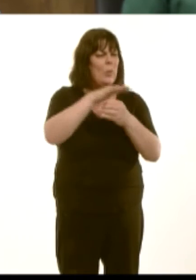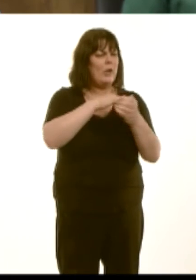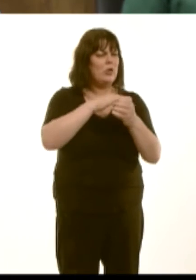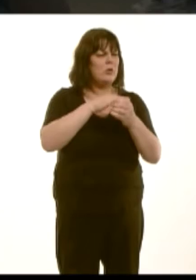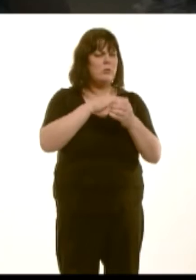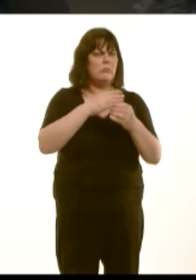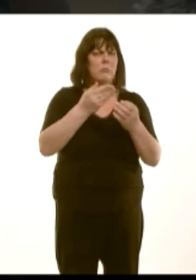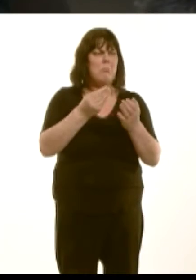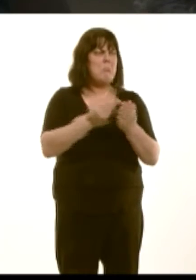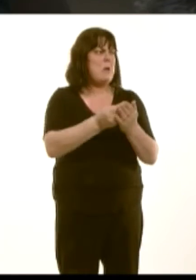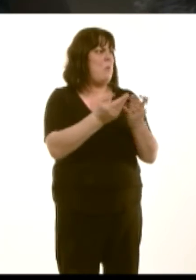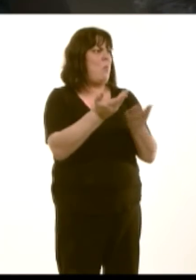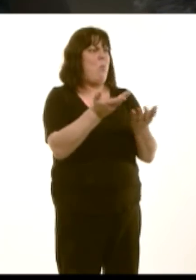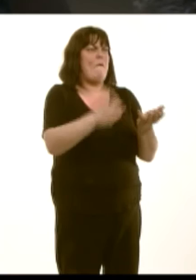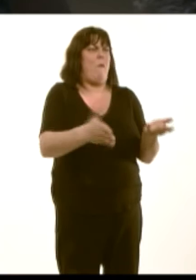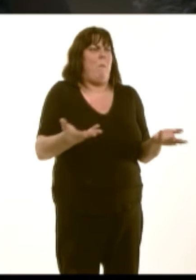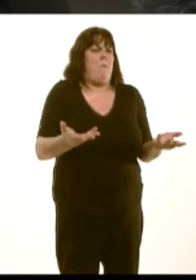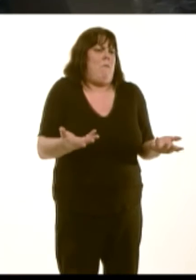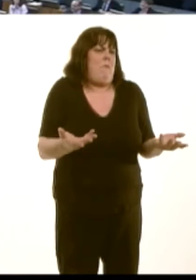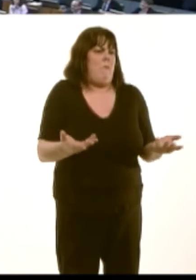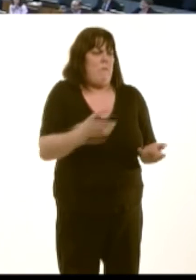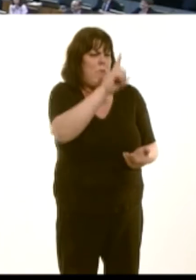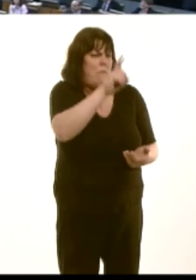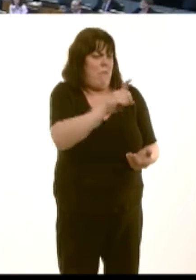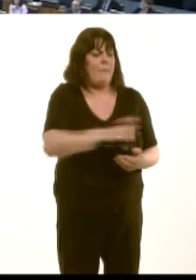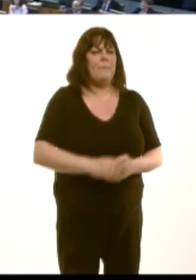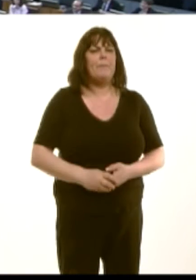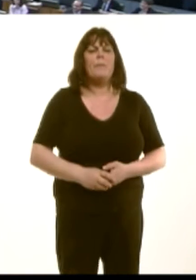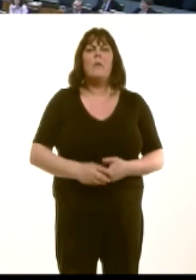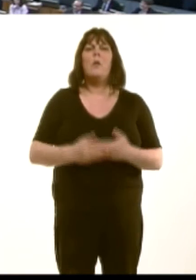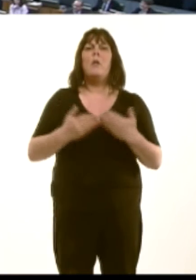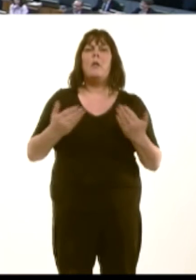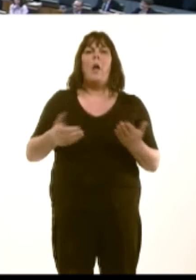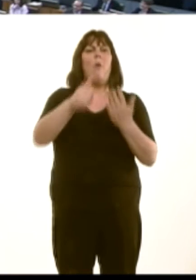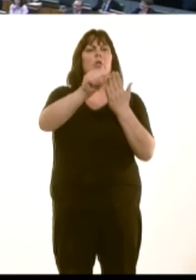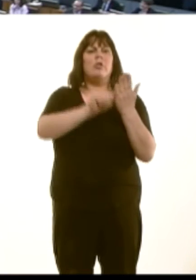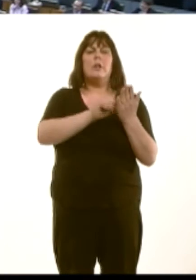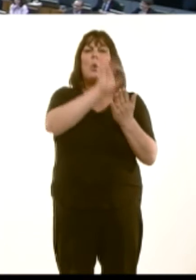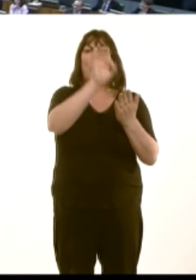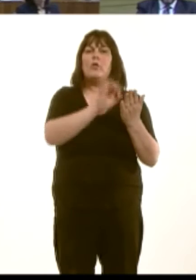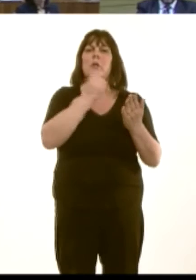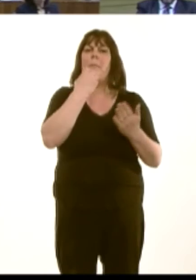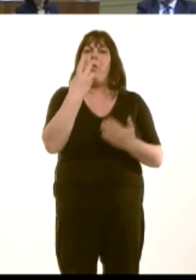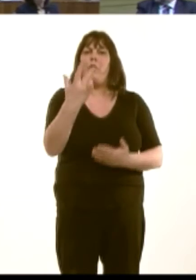Y Llywydd / The Presiding Officer: We now move back to questions on the agenda, and itís question 3óEluned Parrott.